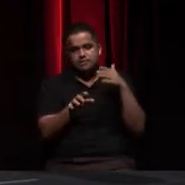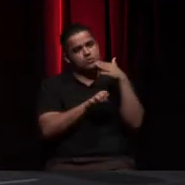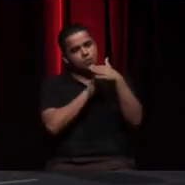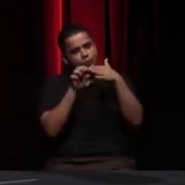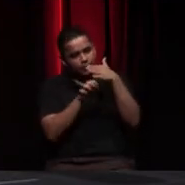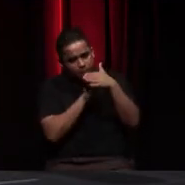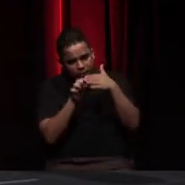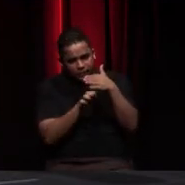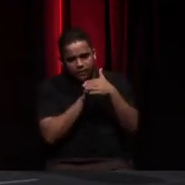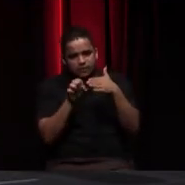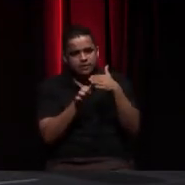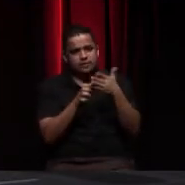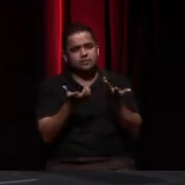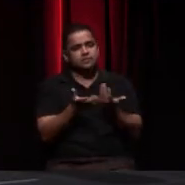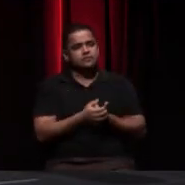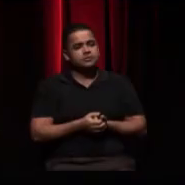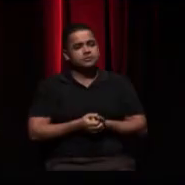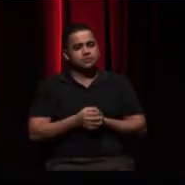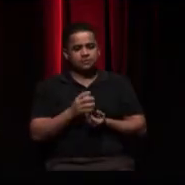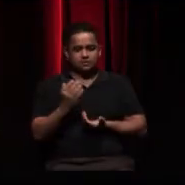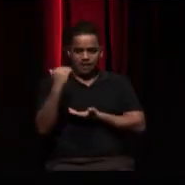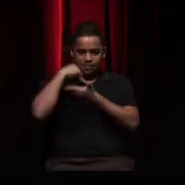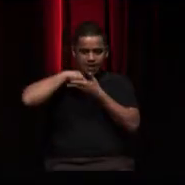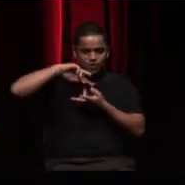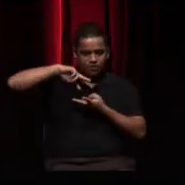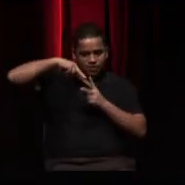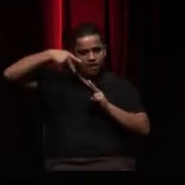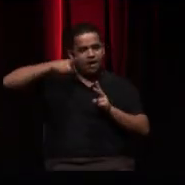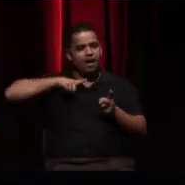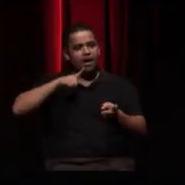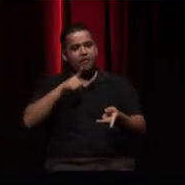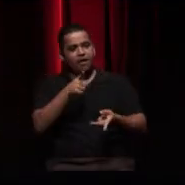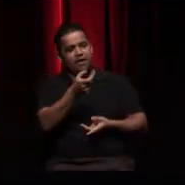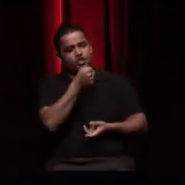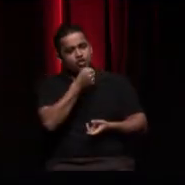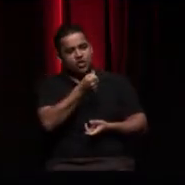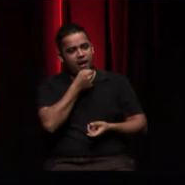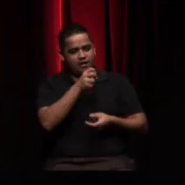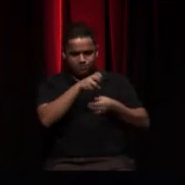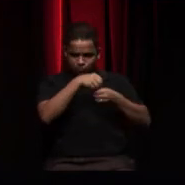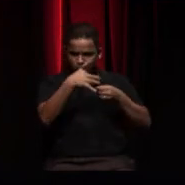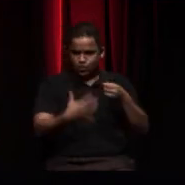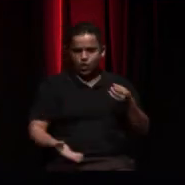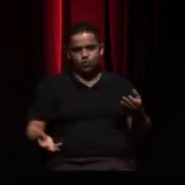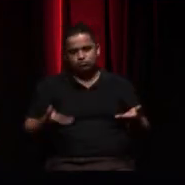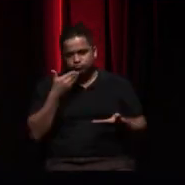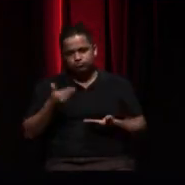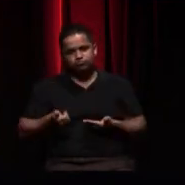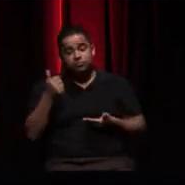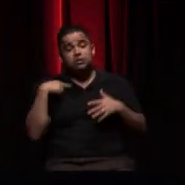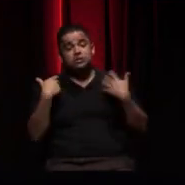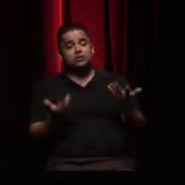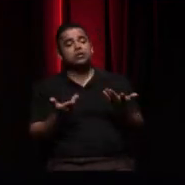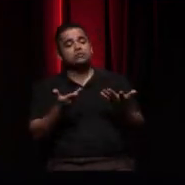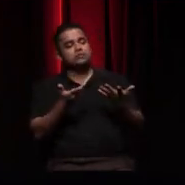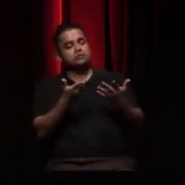that has journalism in its DNA, and that is content. So, if brands seek credibility,